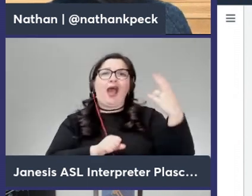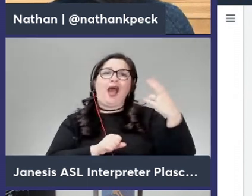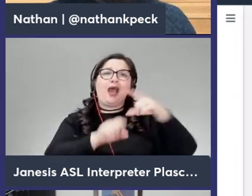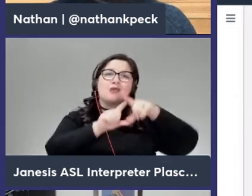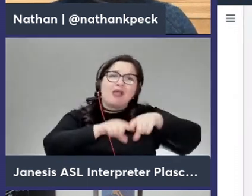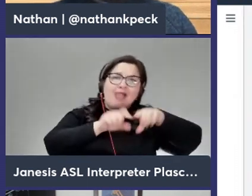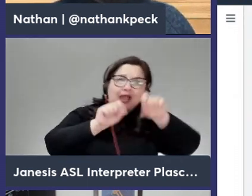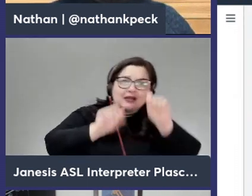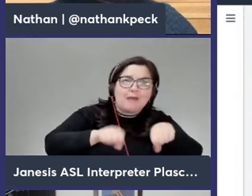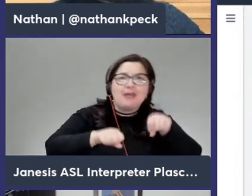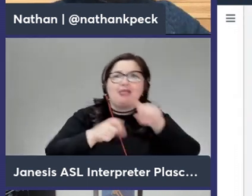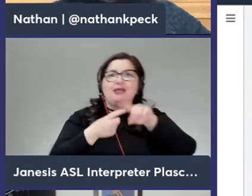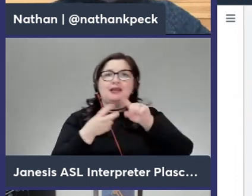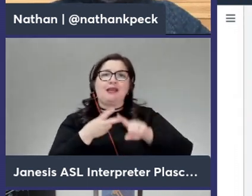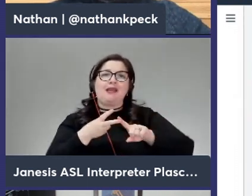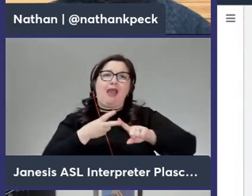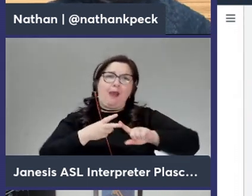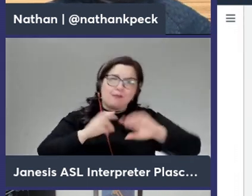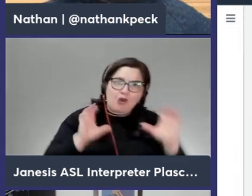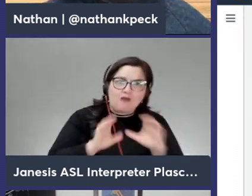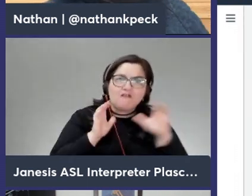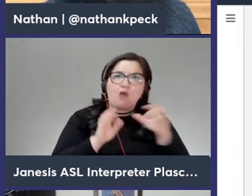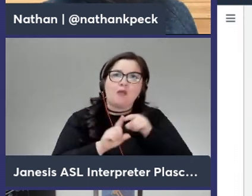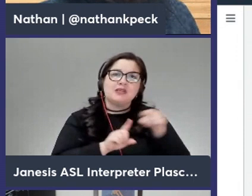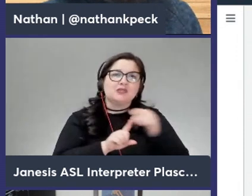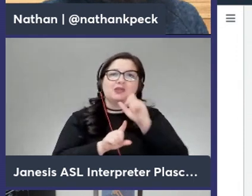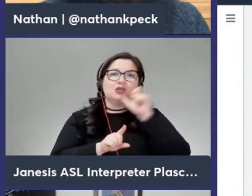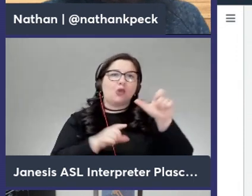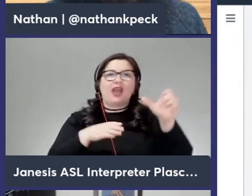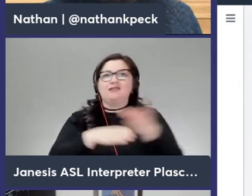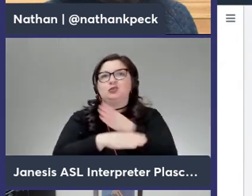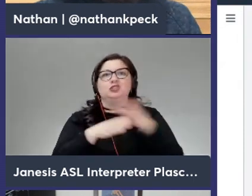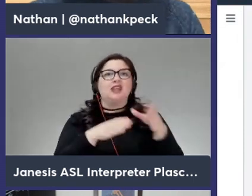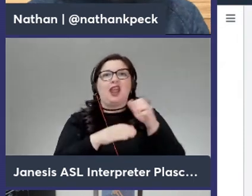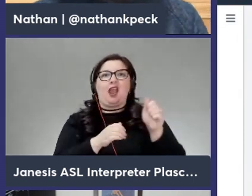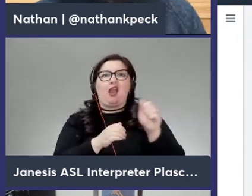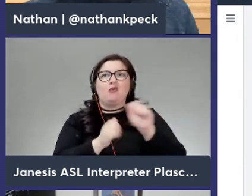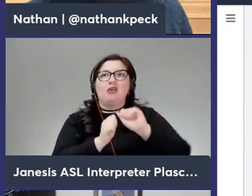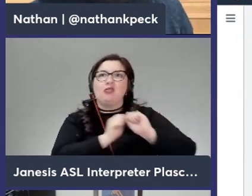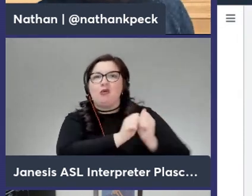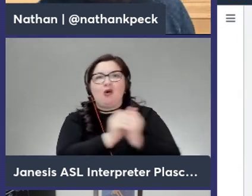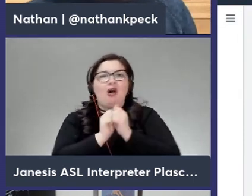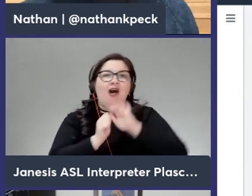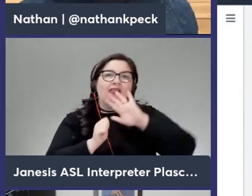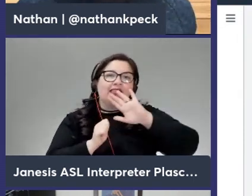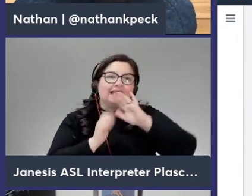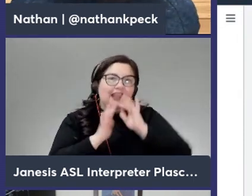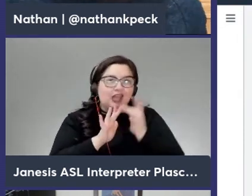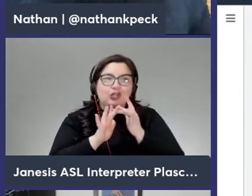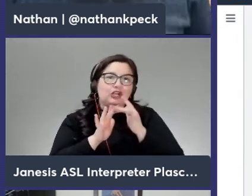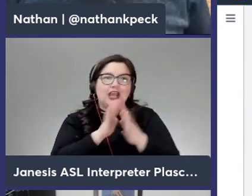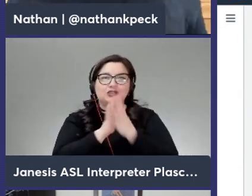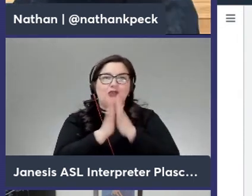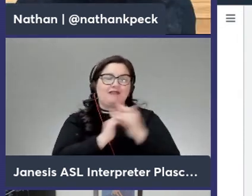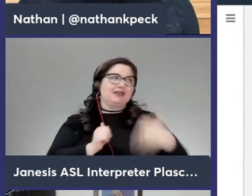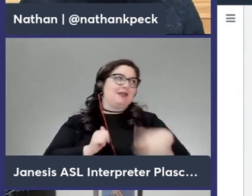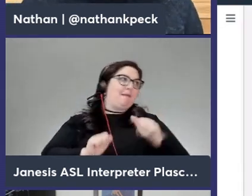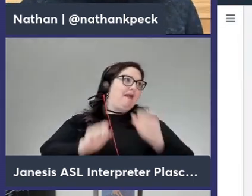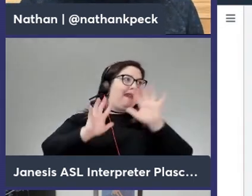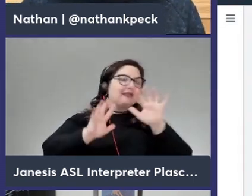rather than just sharing alongside all the other internet traffic. That's amazing. - Exactly. Exactly. So let's check on that demo.